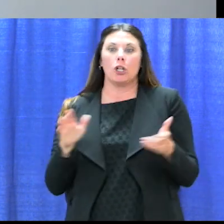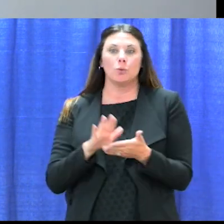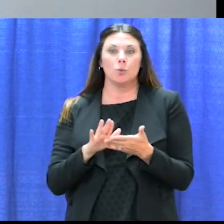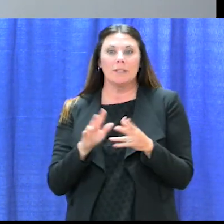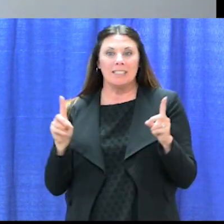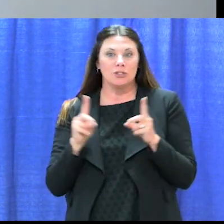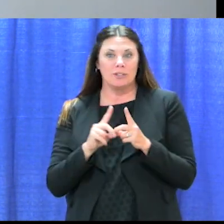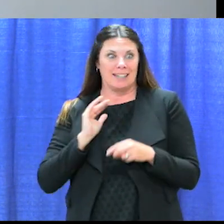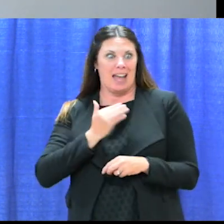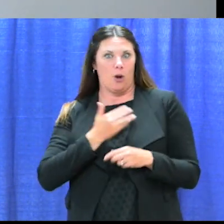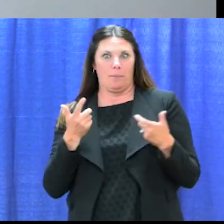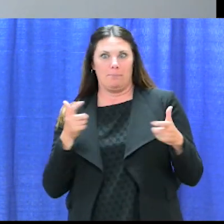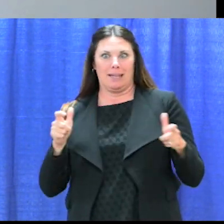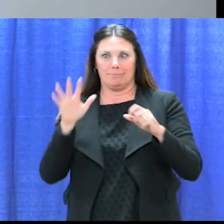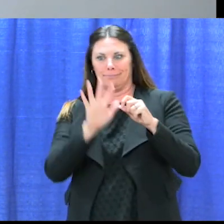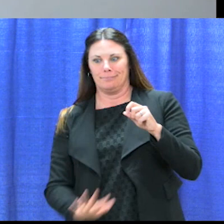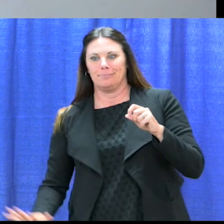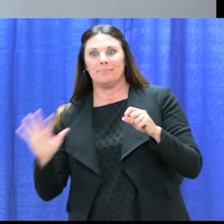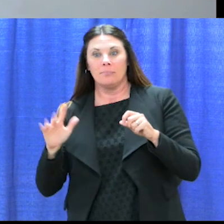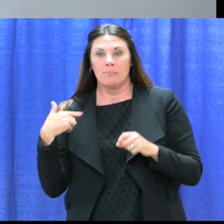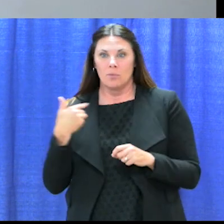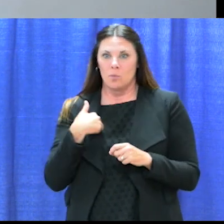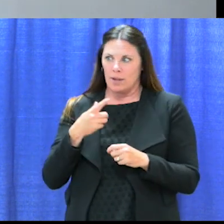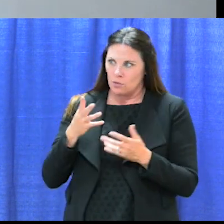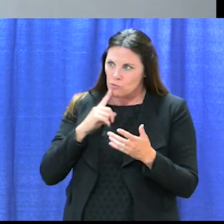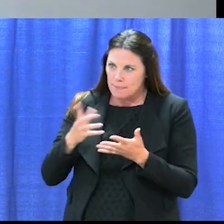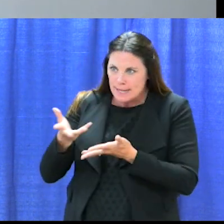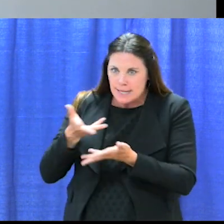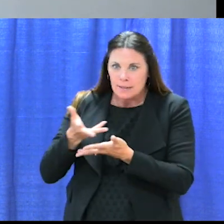footprint nationwide actually we've been working extremely close and that was the need for